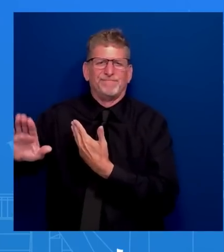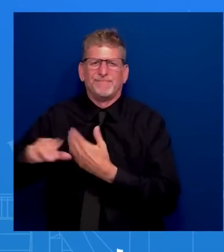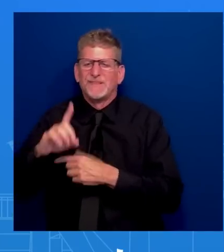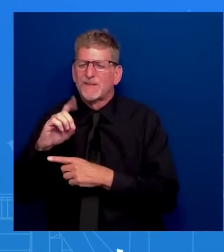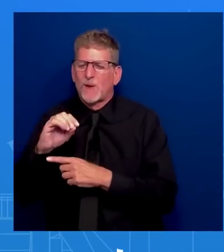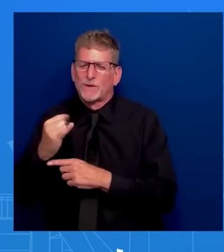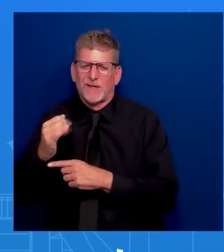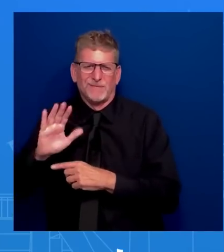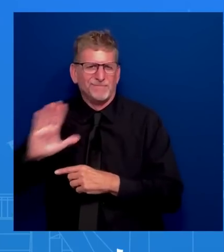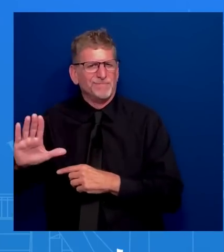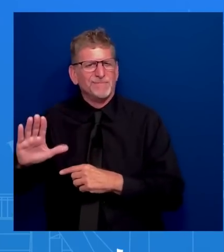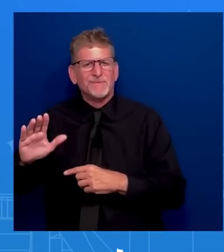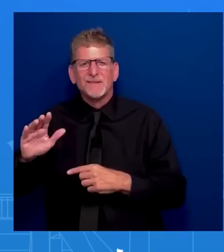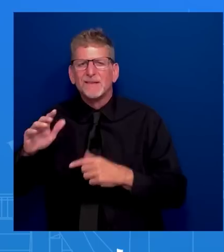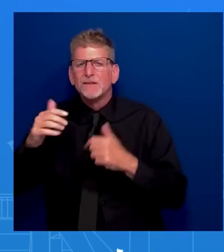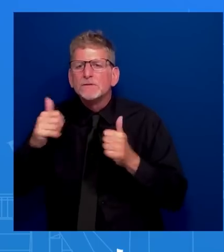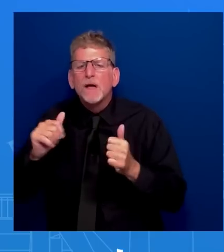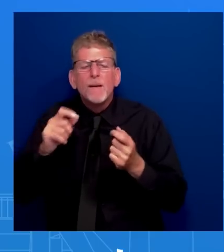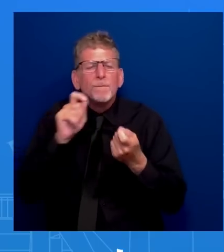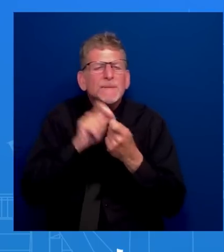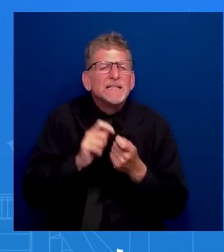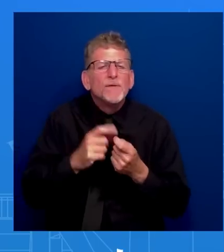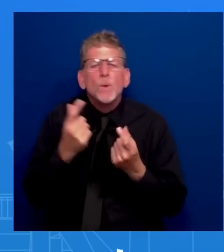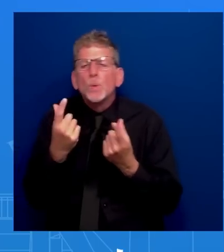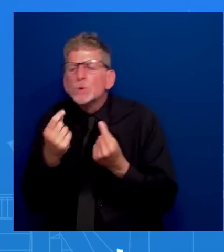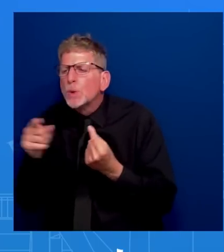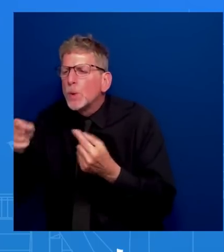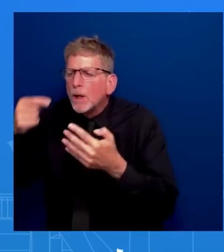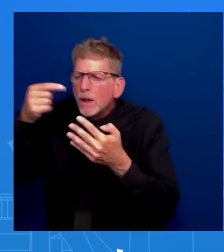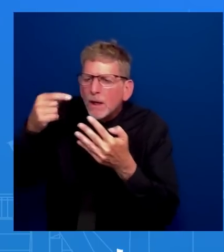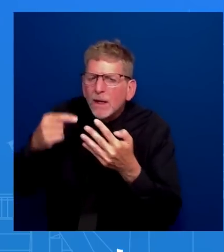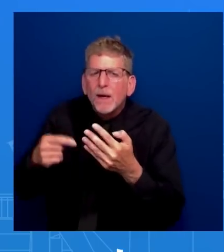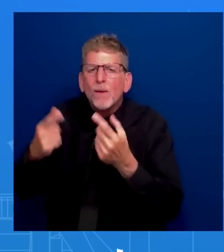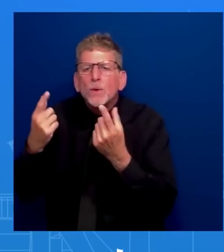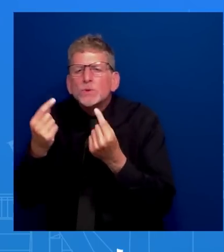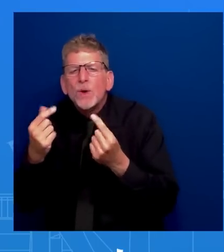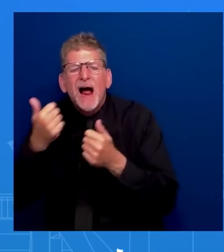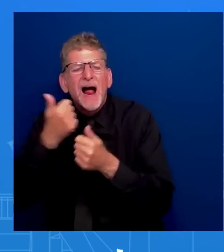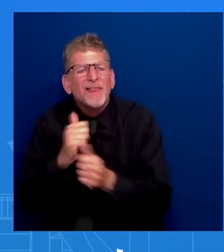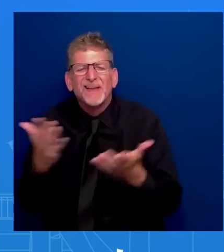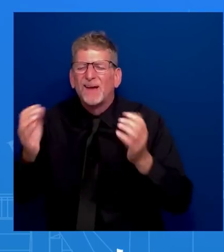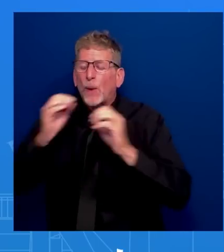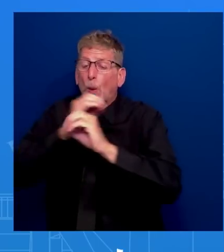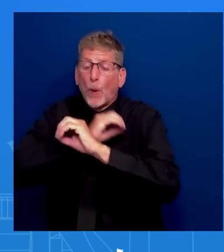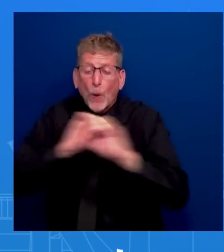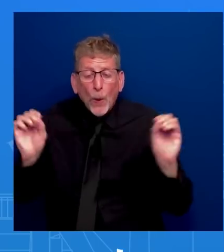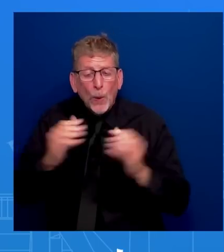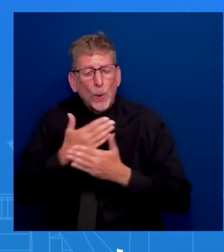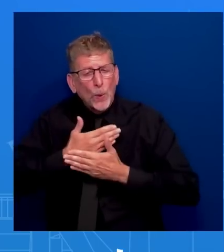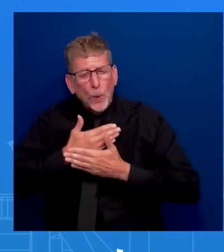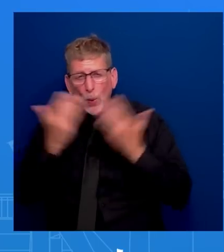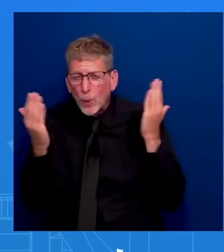on what they're going to do next or -- or anything to that fashion, I would refer you to the Department of Justice. The Press: I want to ask student loans